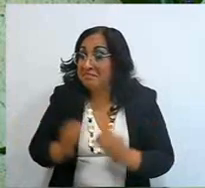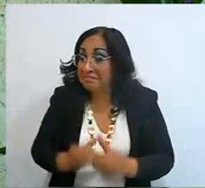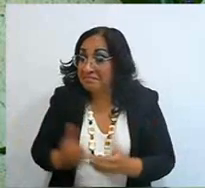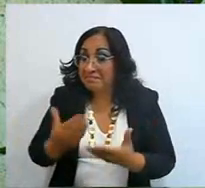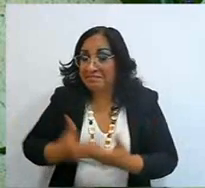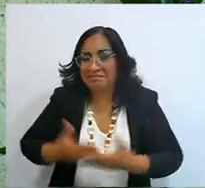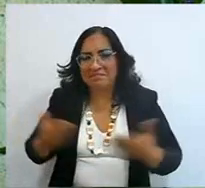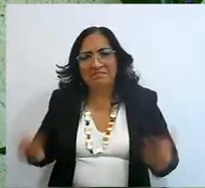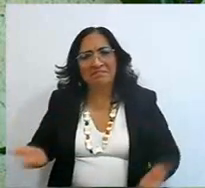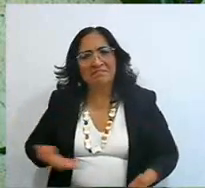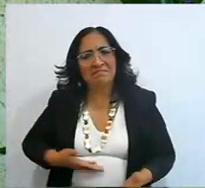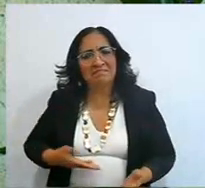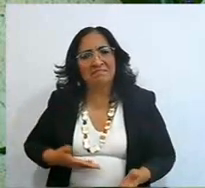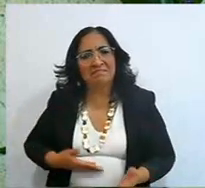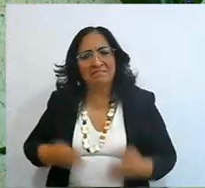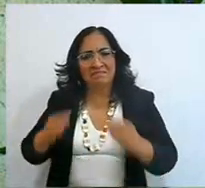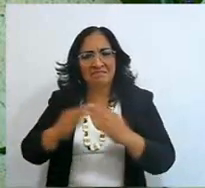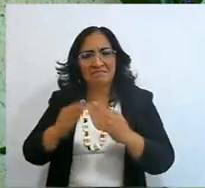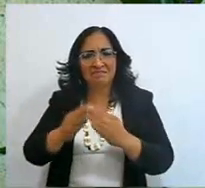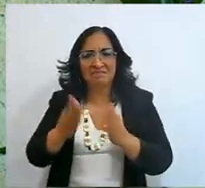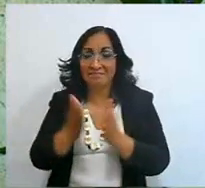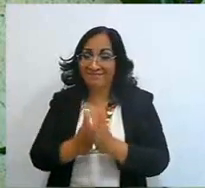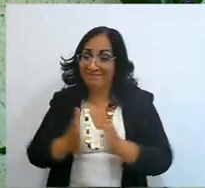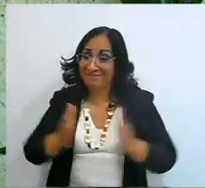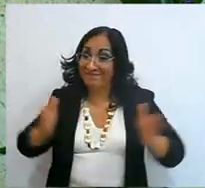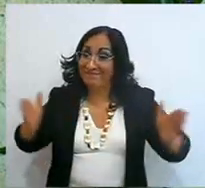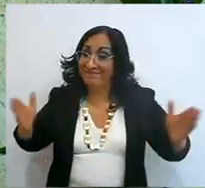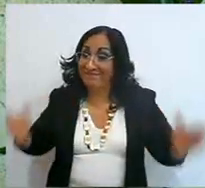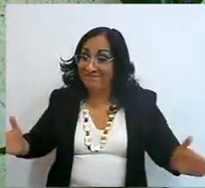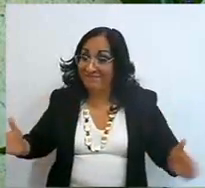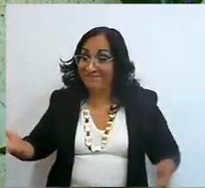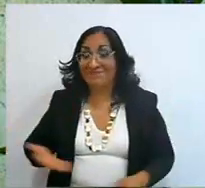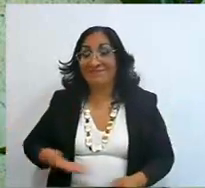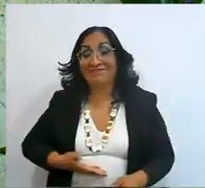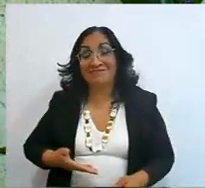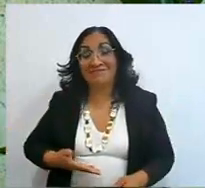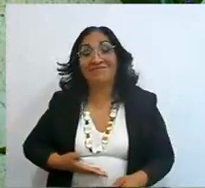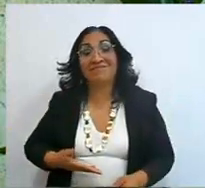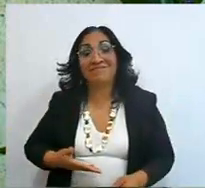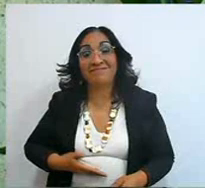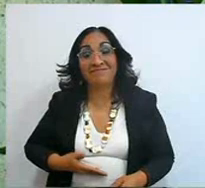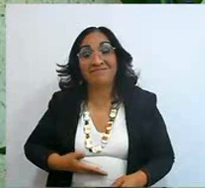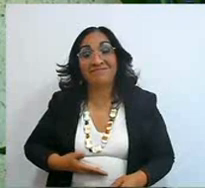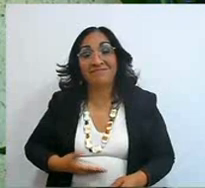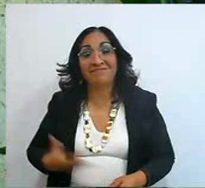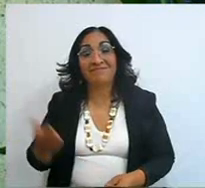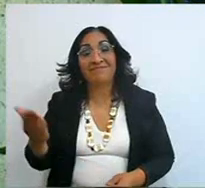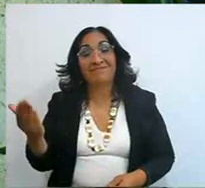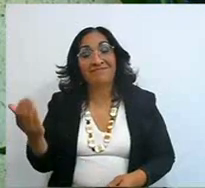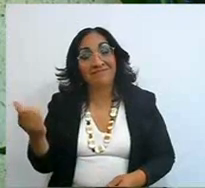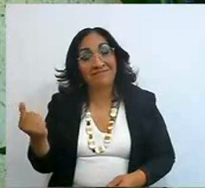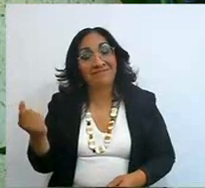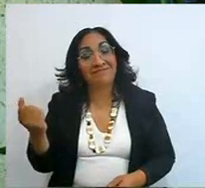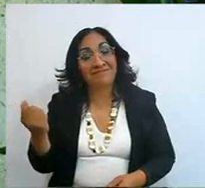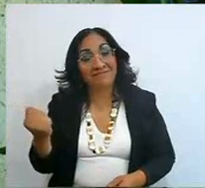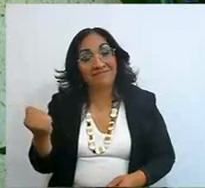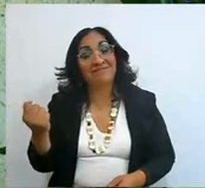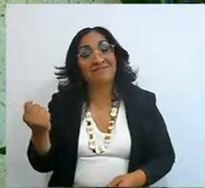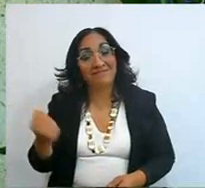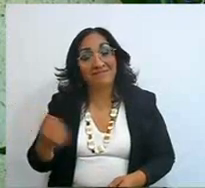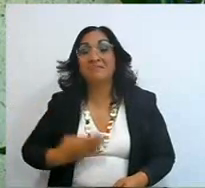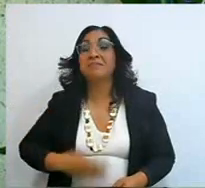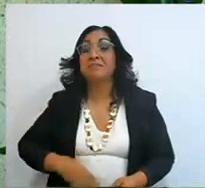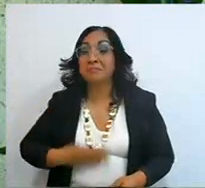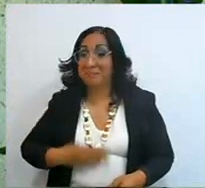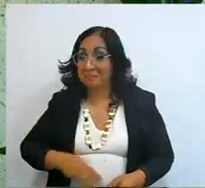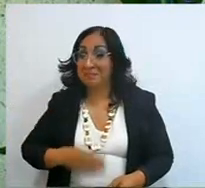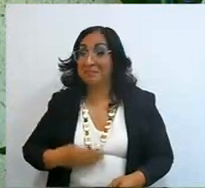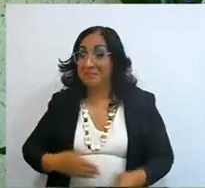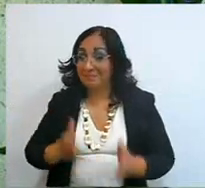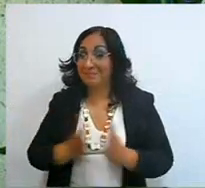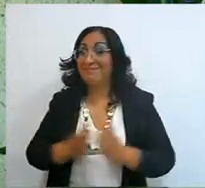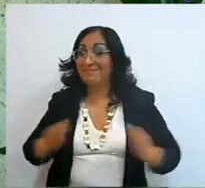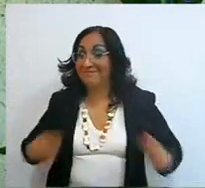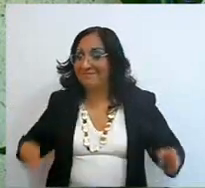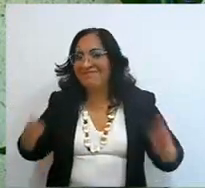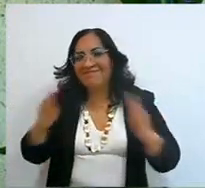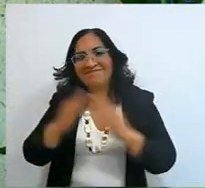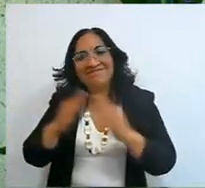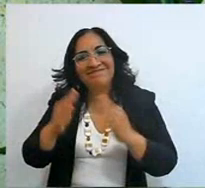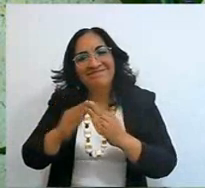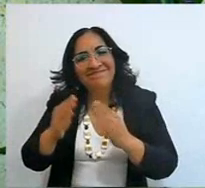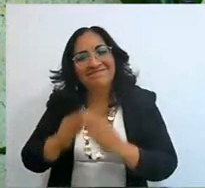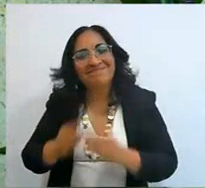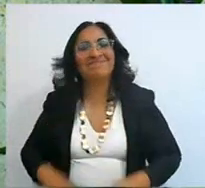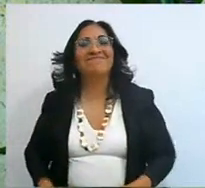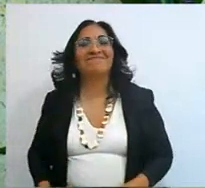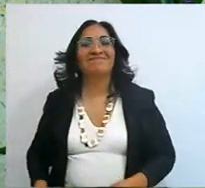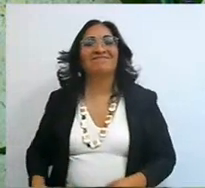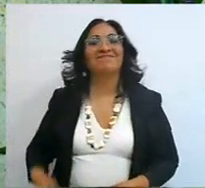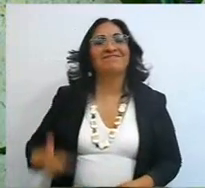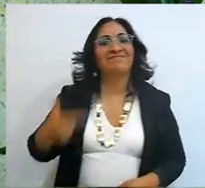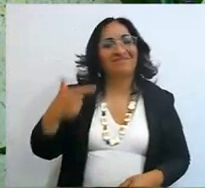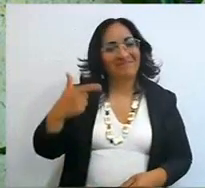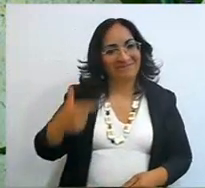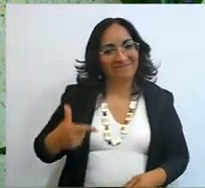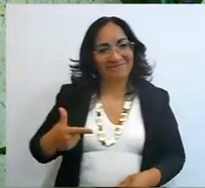how many bathrooms does the house have? nine bathrooms, seven rooms, and being able to understand at the time,